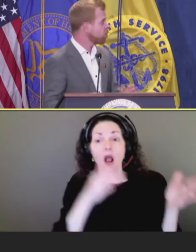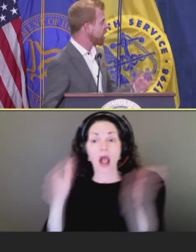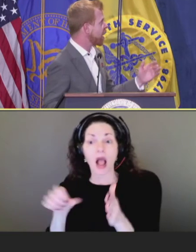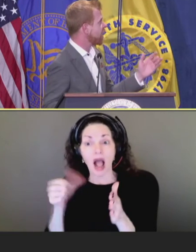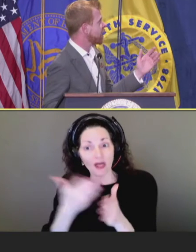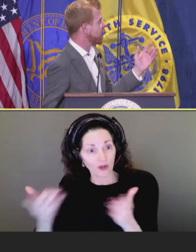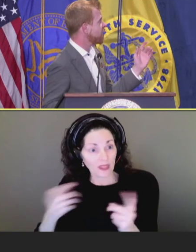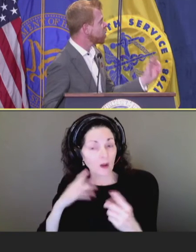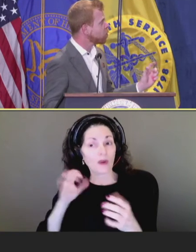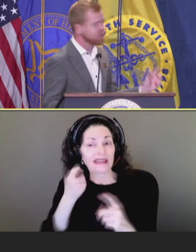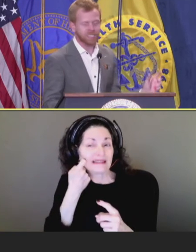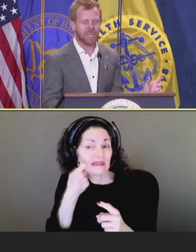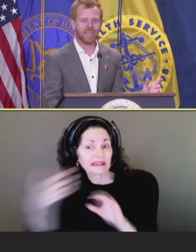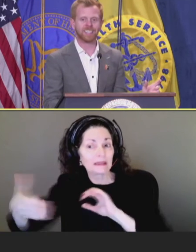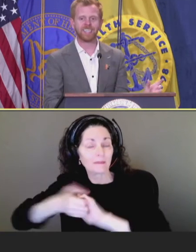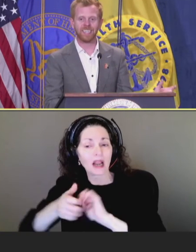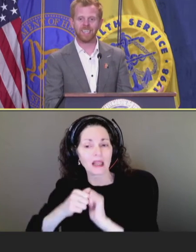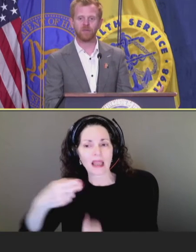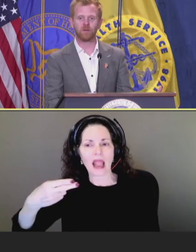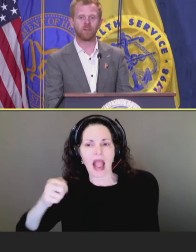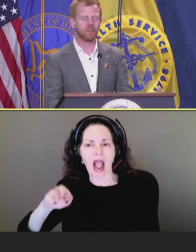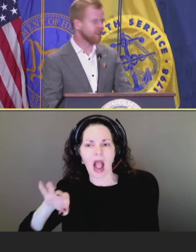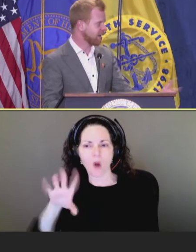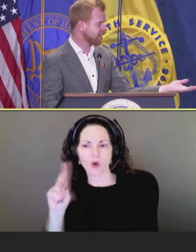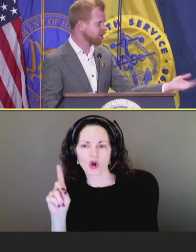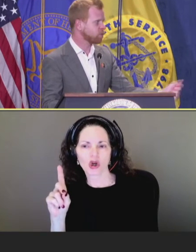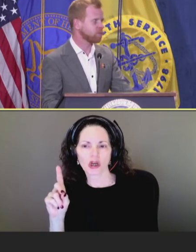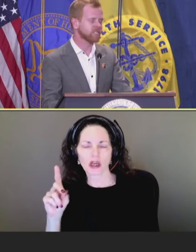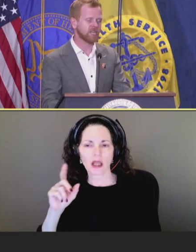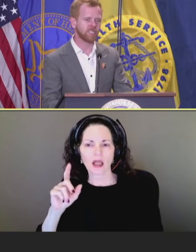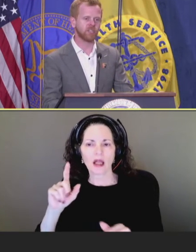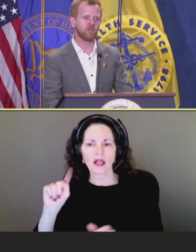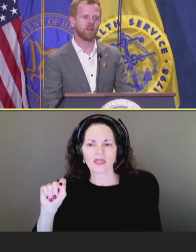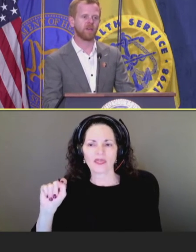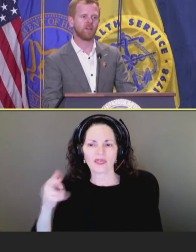We had a Know Your Status Kiki ball. And I know we talked a little bit about the